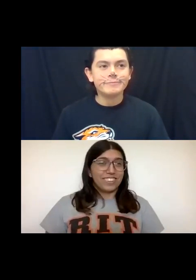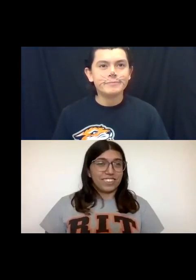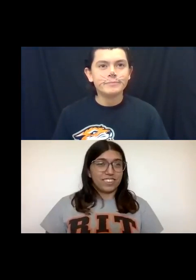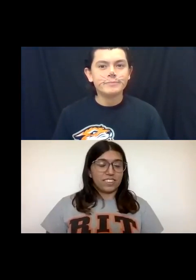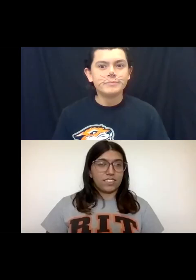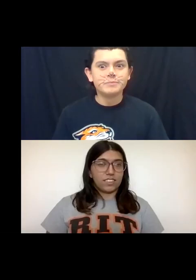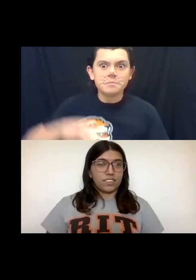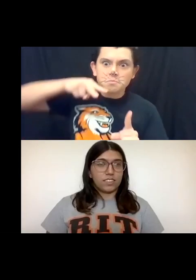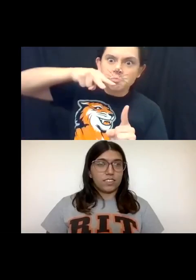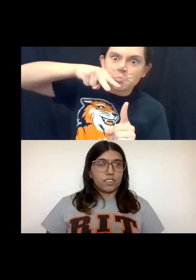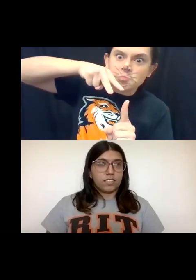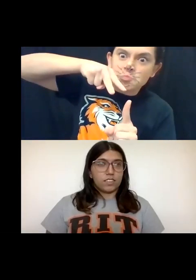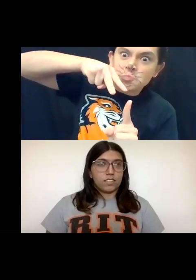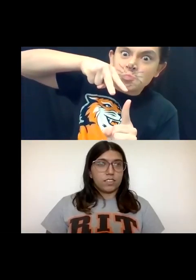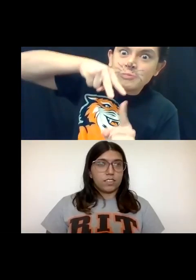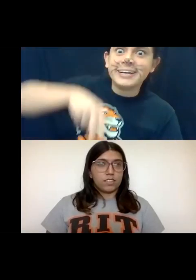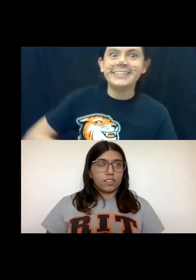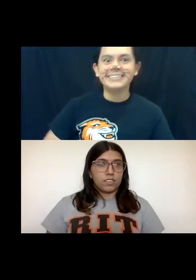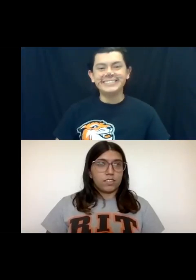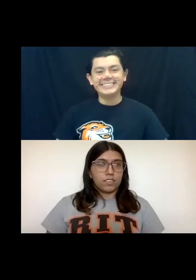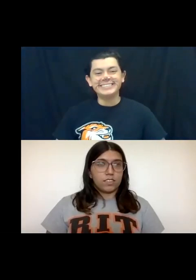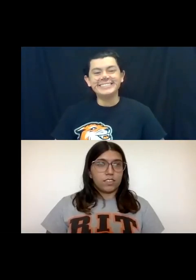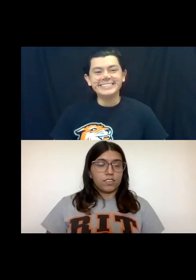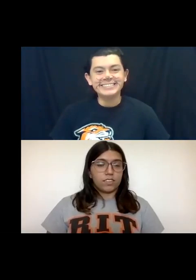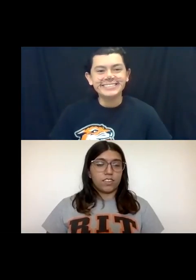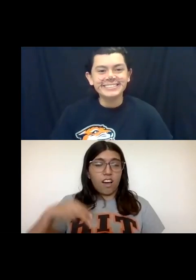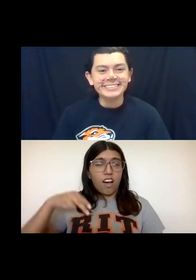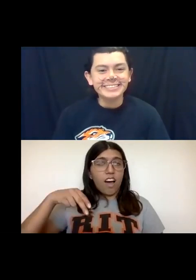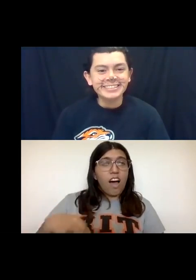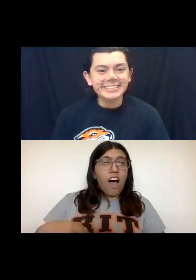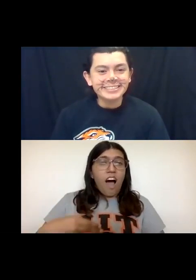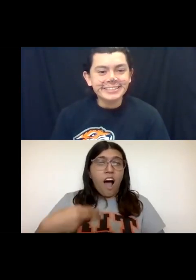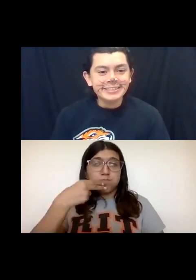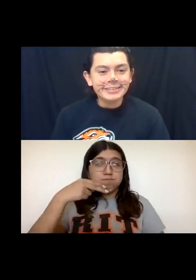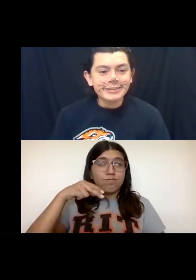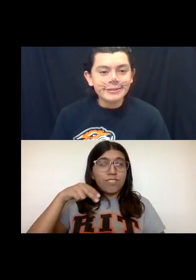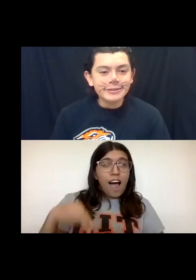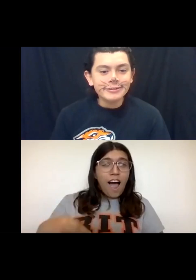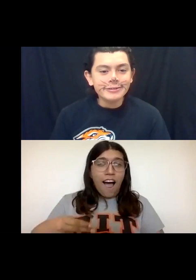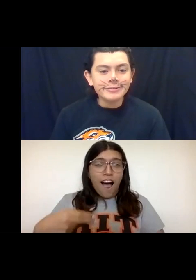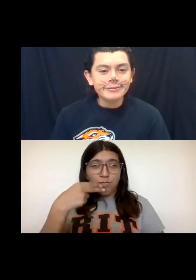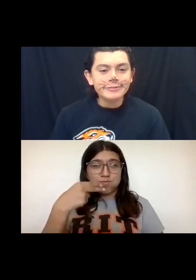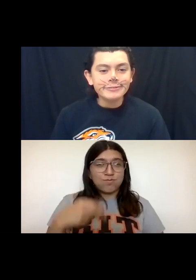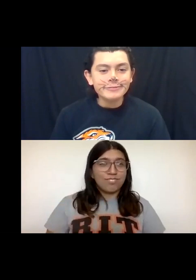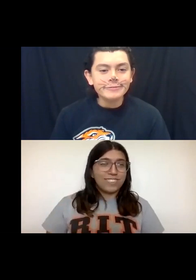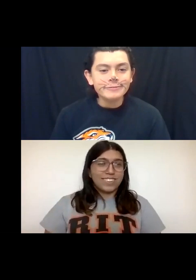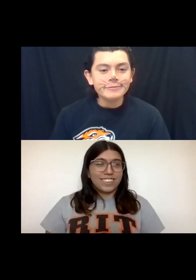Ronald: Staring someone down. Amanda: Eating rice with chopsticks.